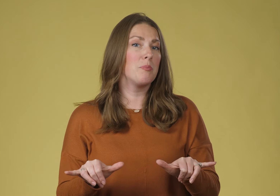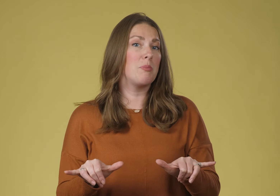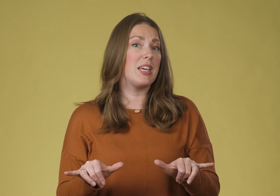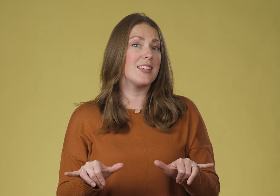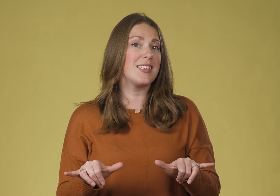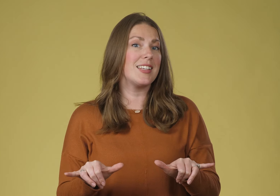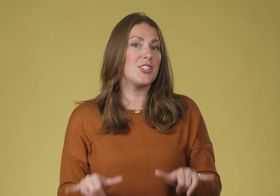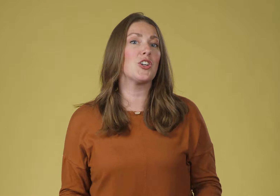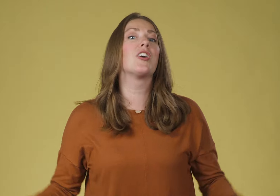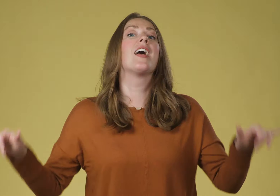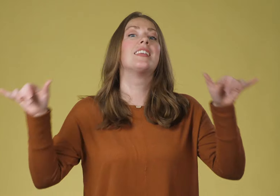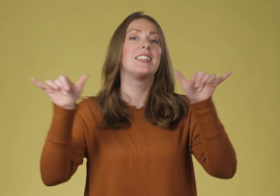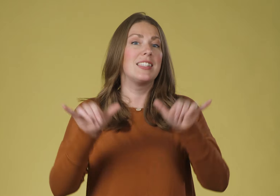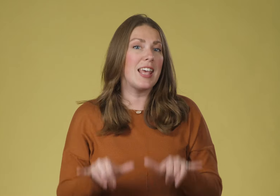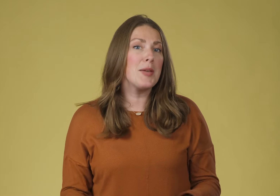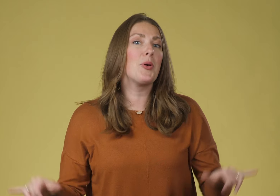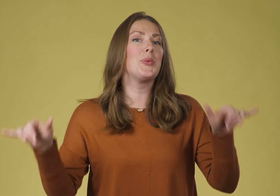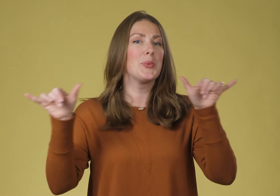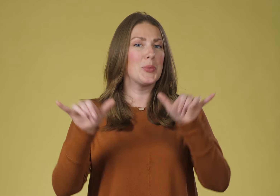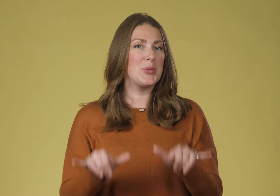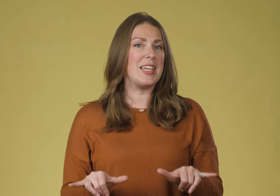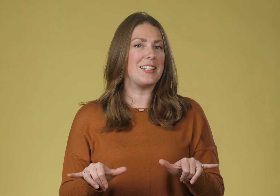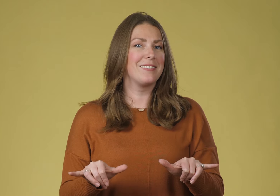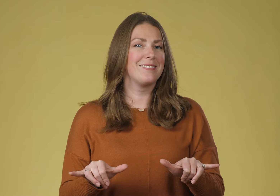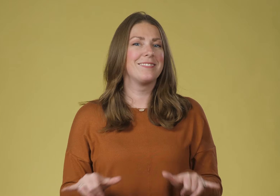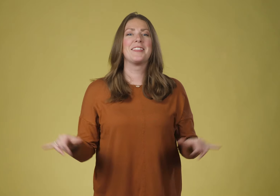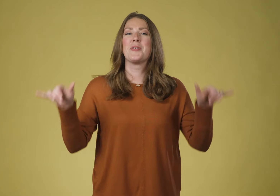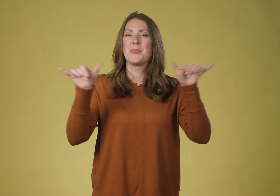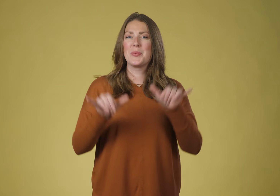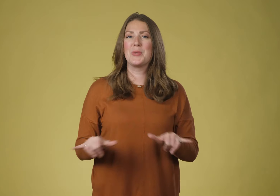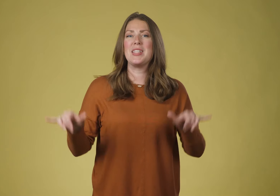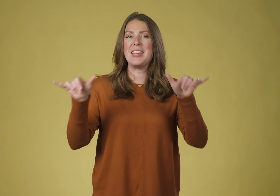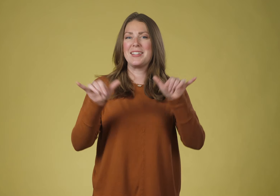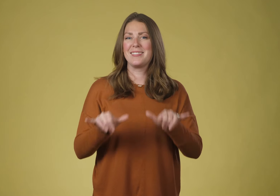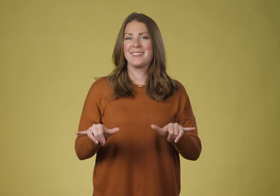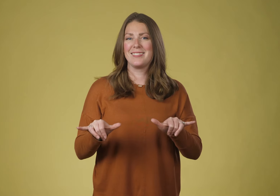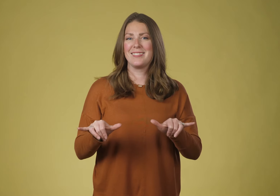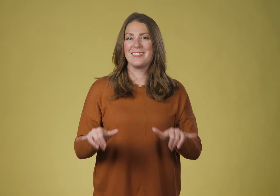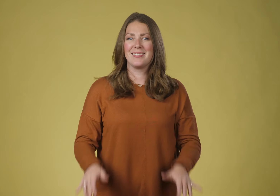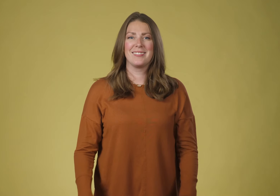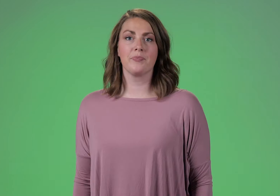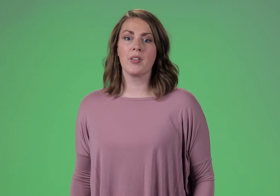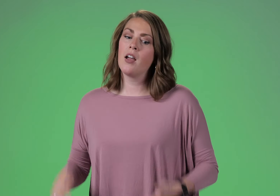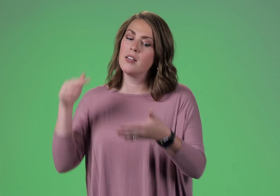Because it is your same old routine. Same routine.